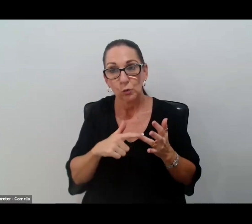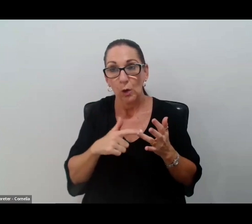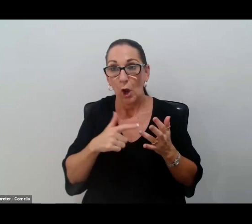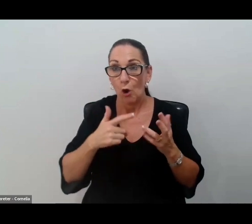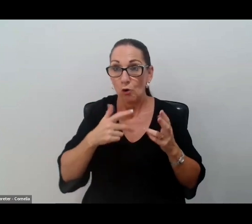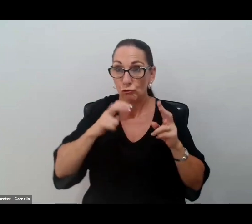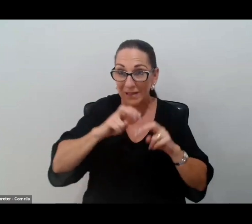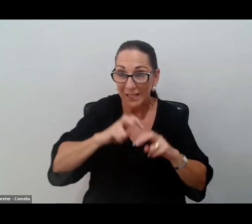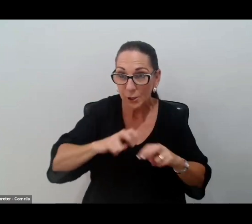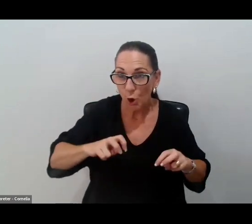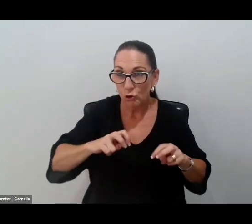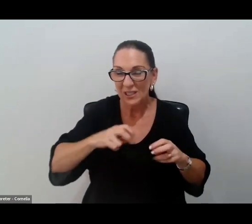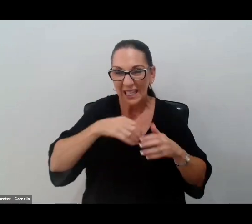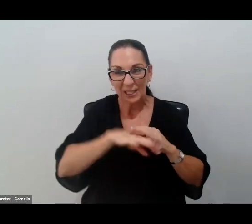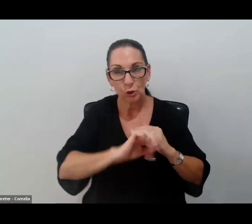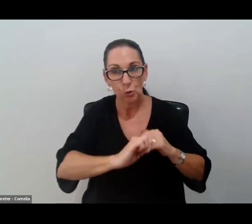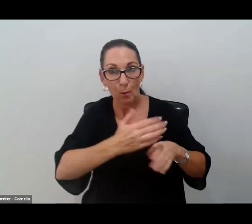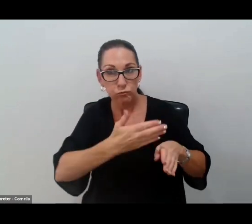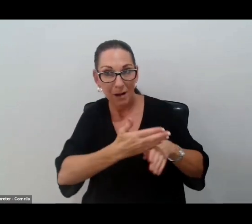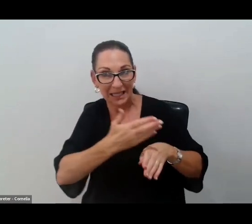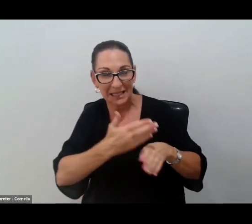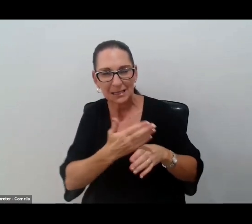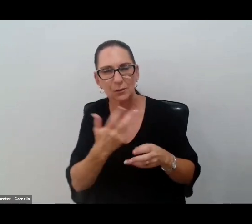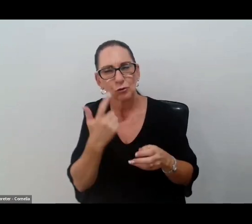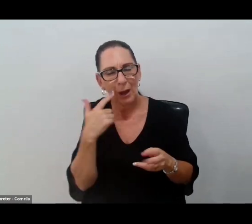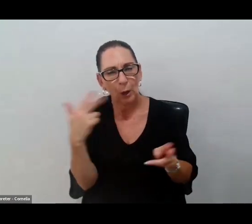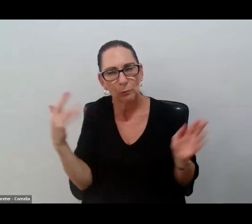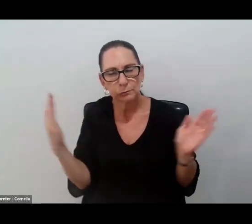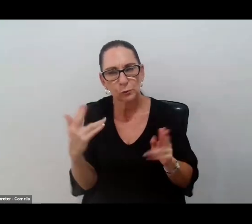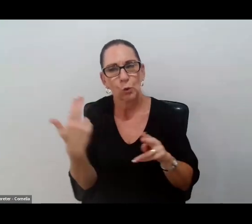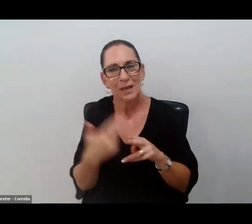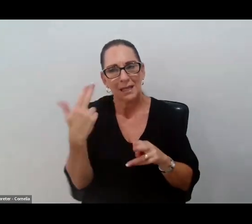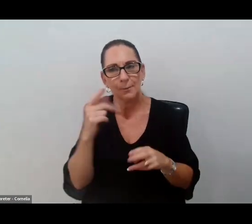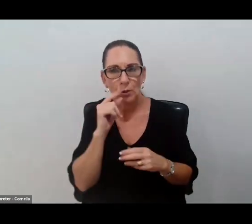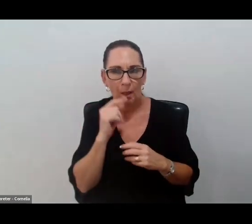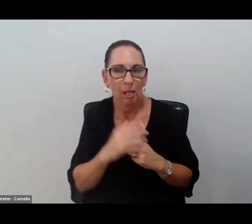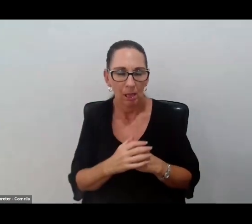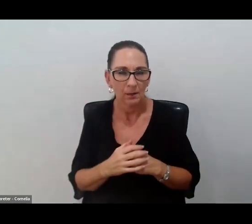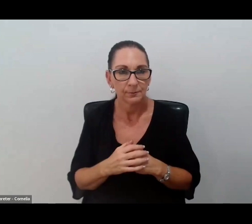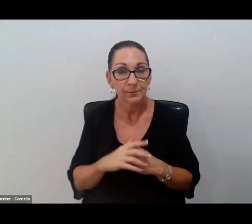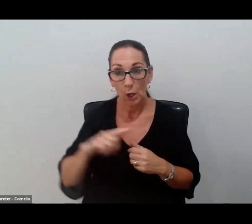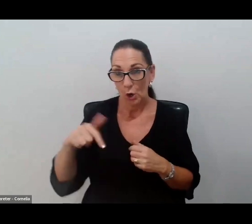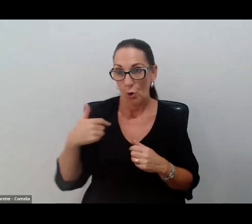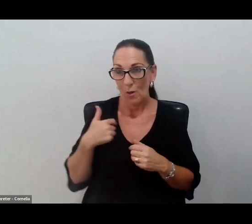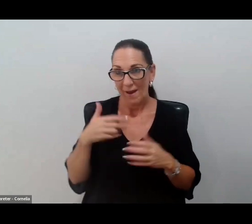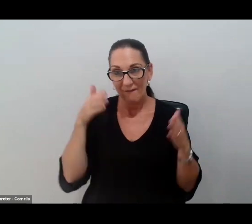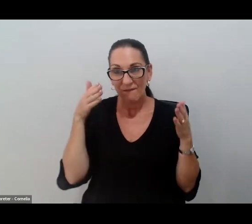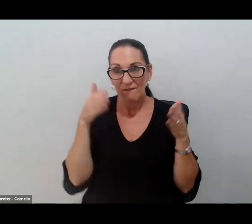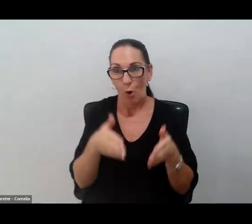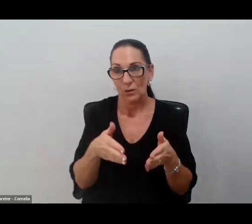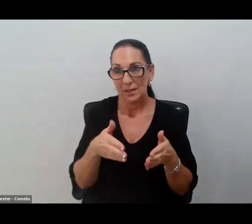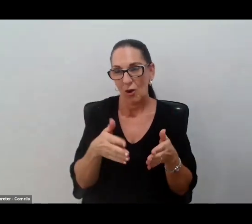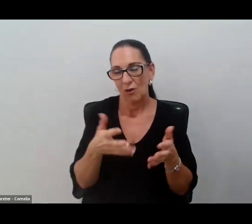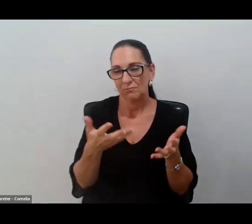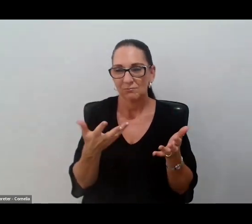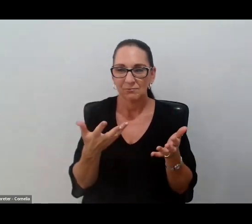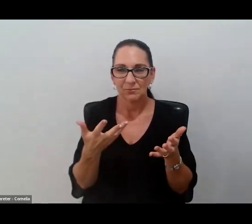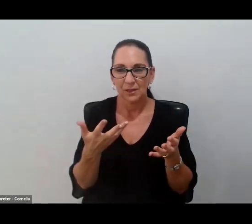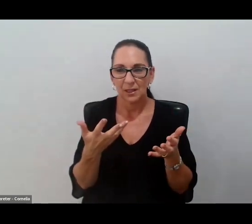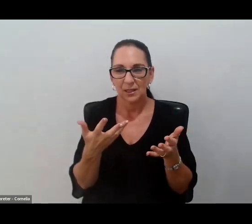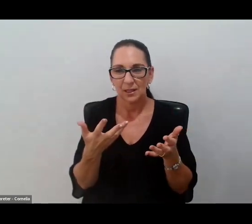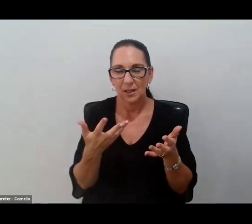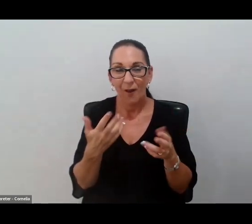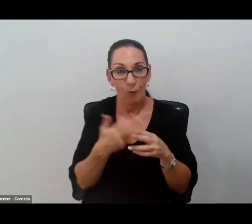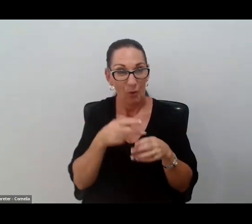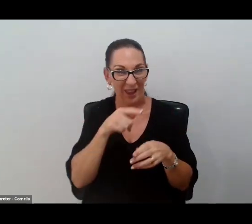quickly as we can. The areas that we focusing on. I guess key to this question is that we're